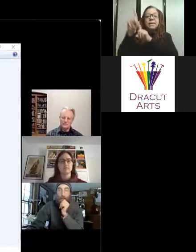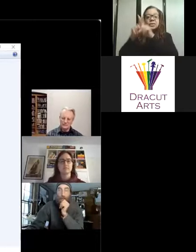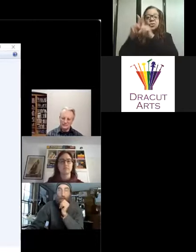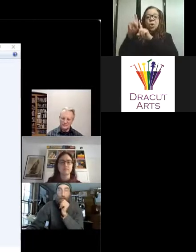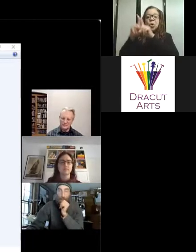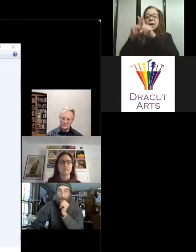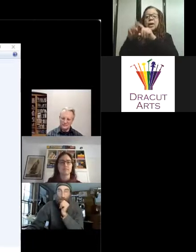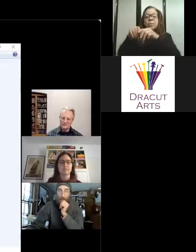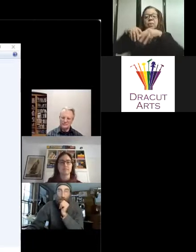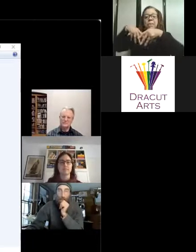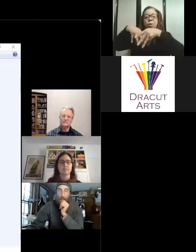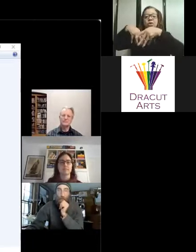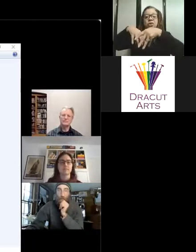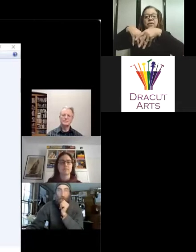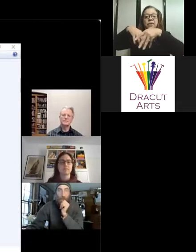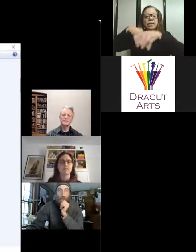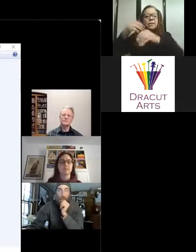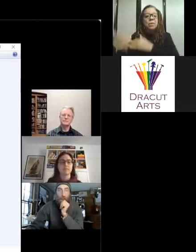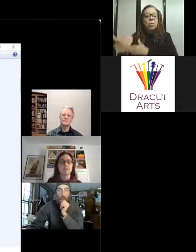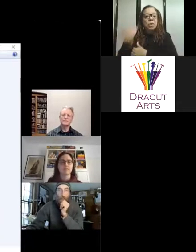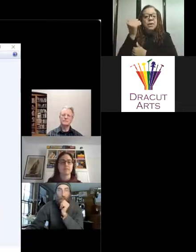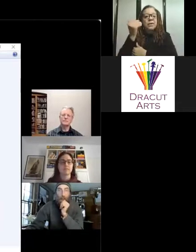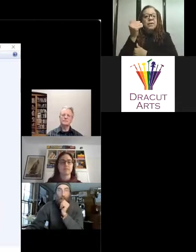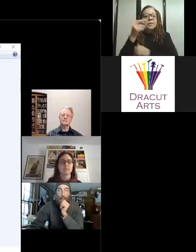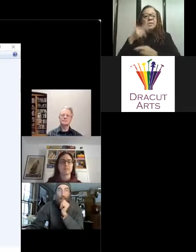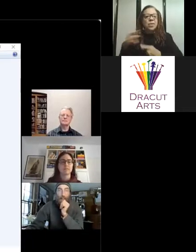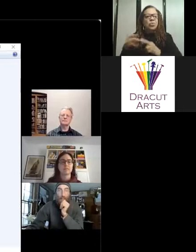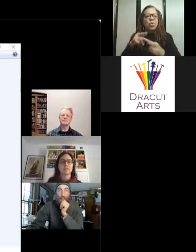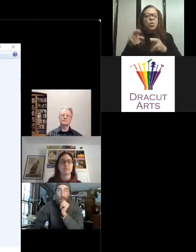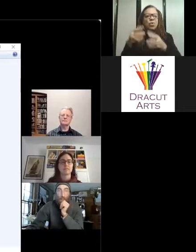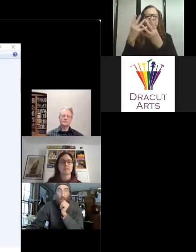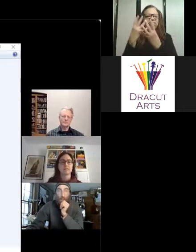daybreak the road is crowded with wagons and troops"--